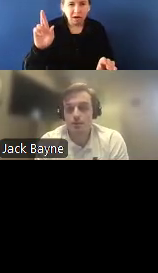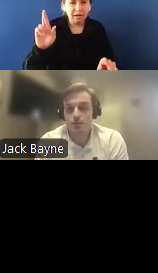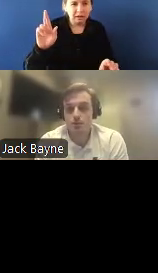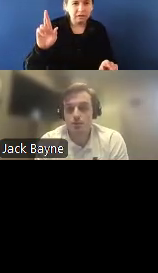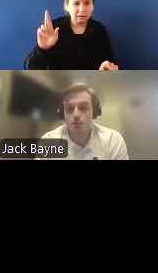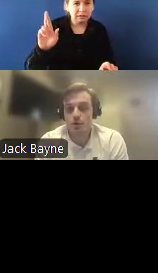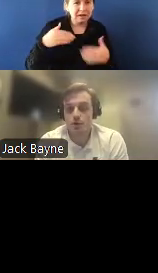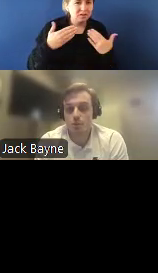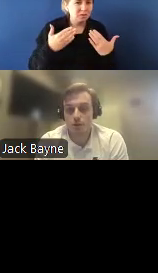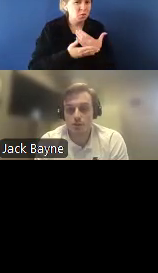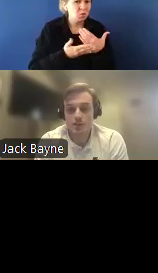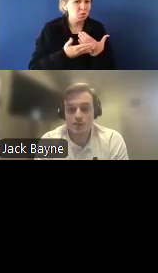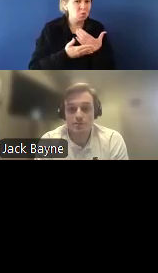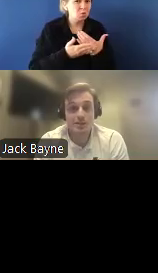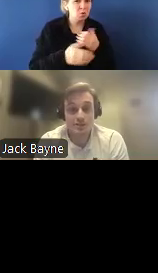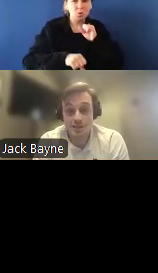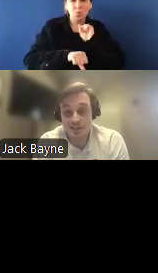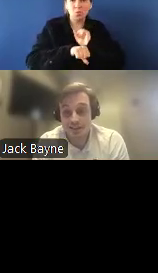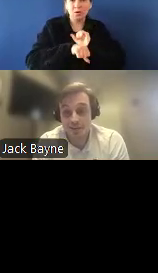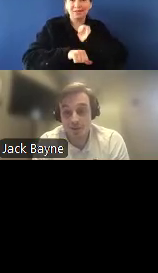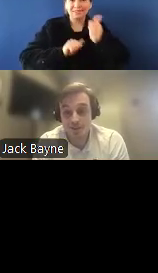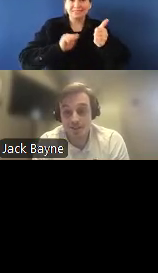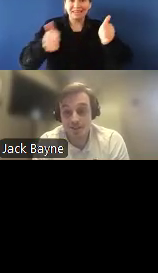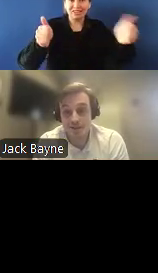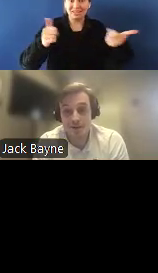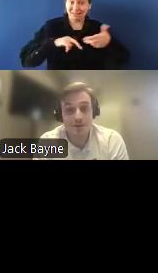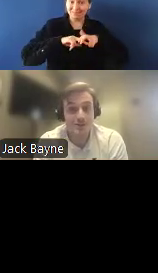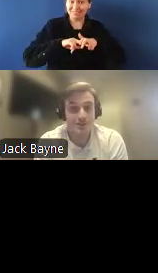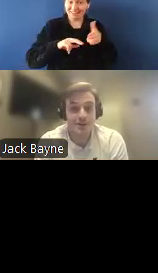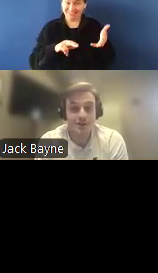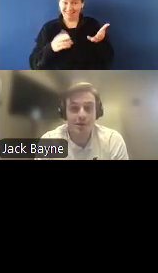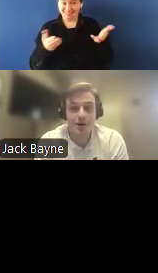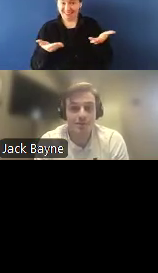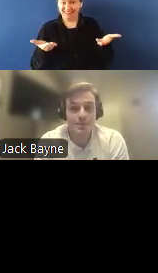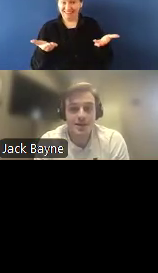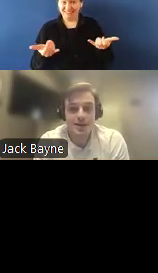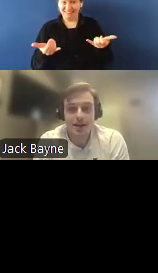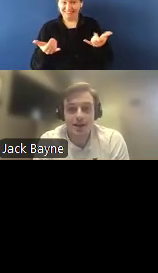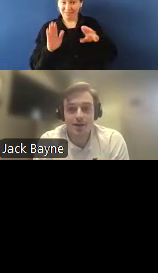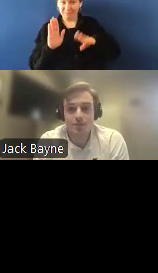some new workstations. I'm actually sitting at that workstation pictured there on the bottom,